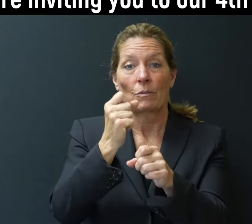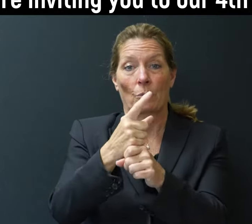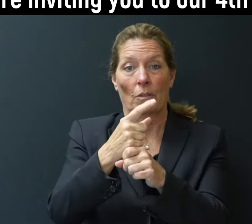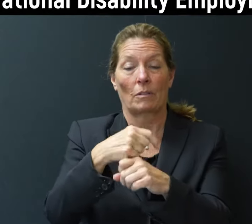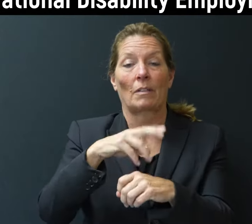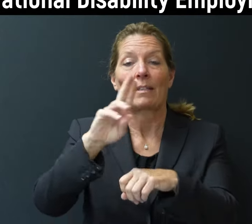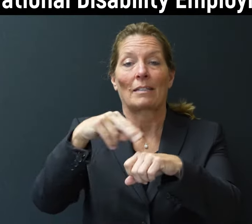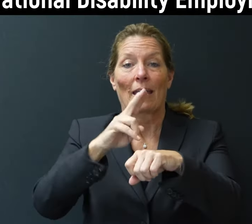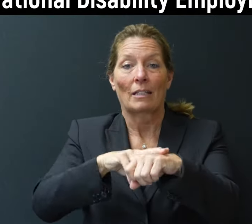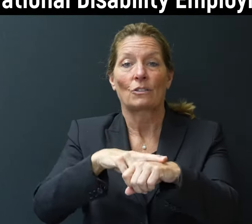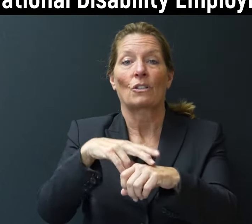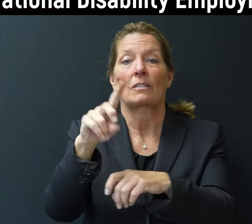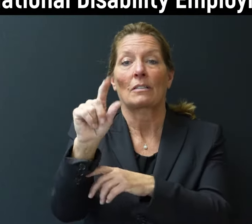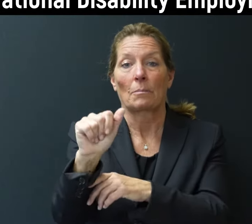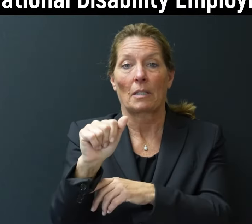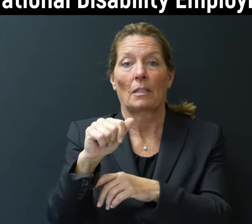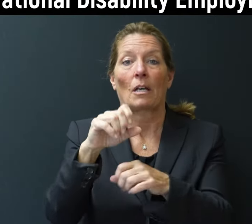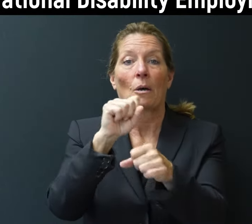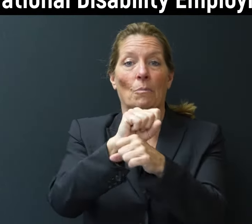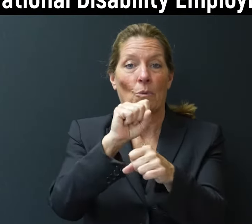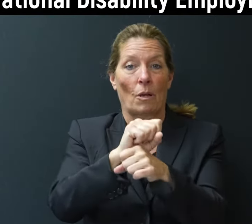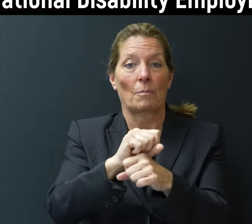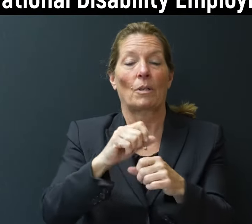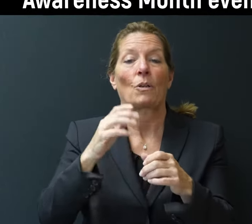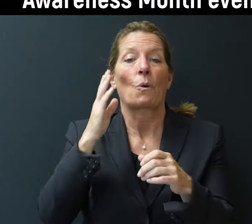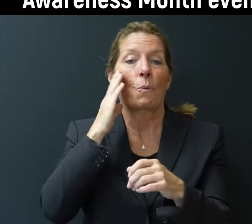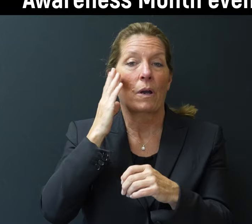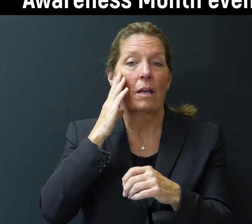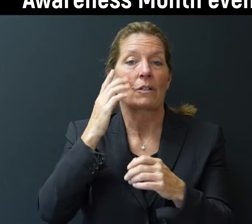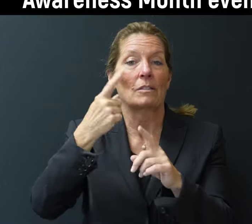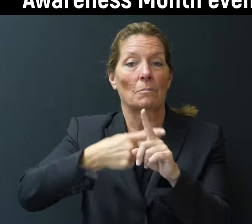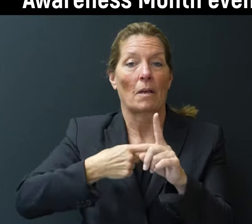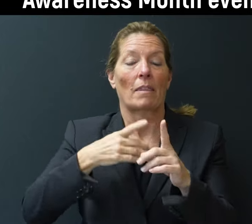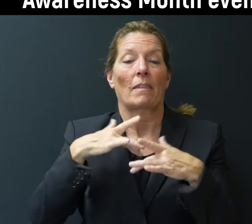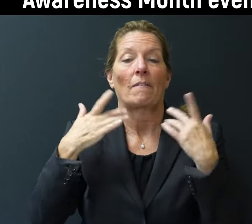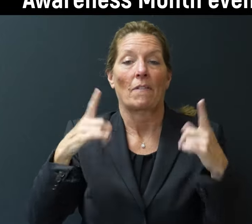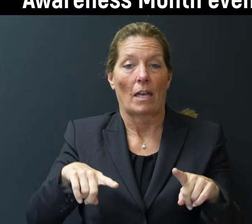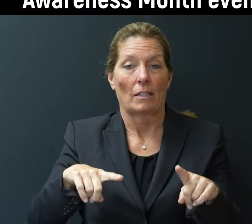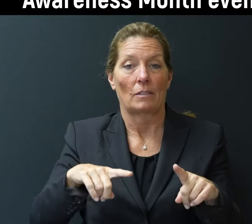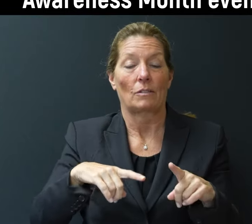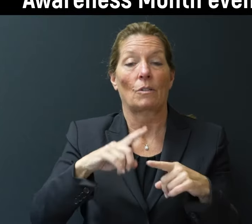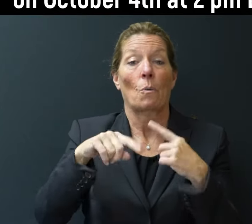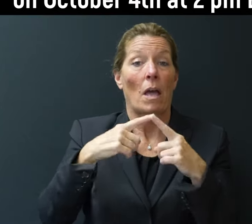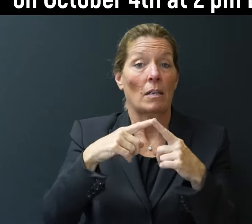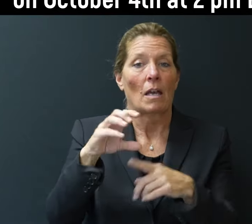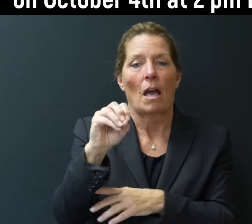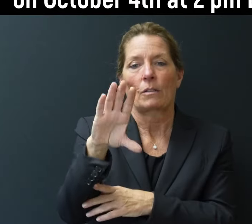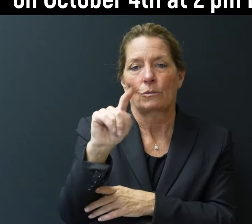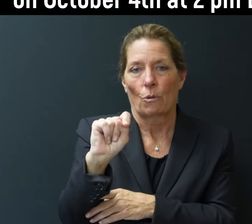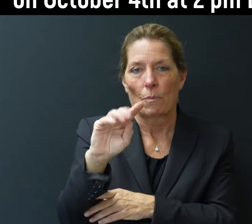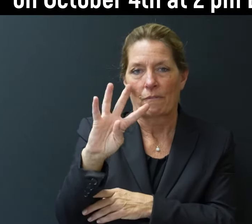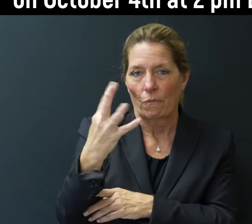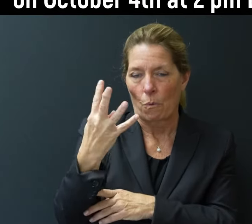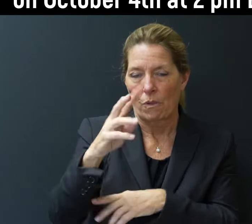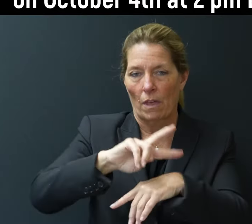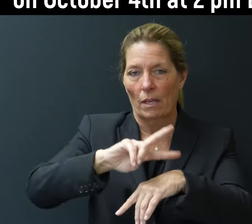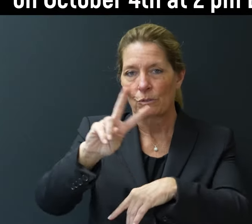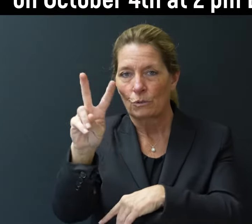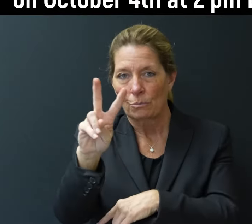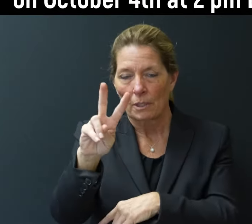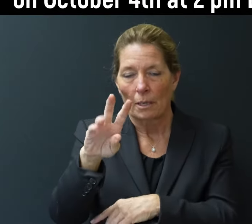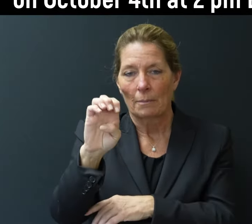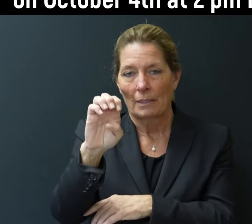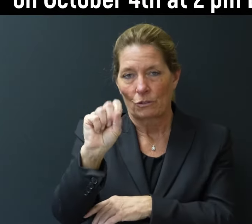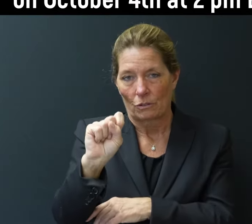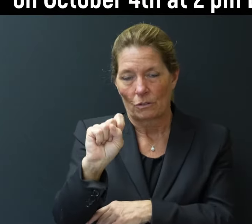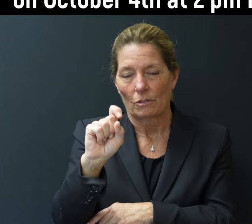National Disability Employment Awareness Month event on October 4th at 2 pm ET.